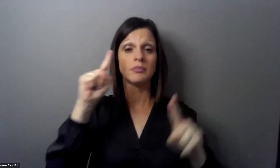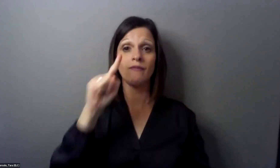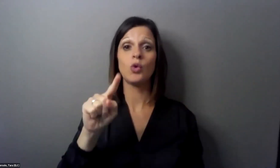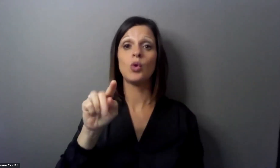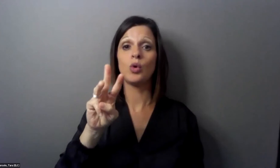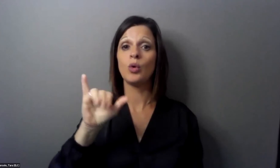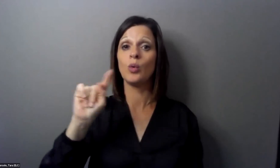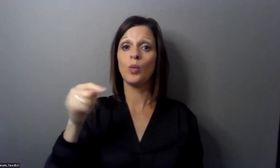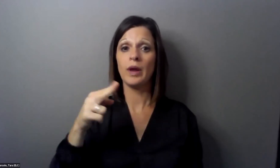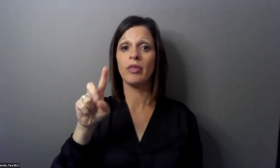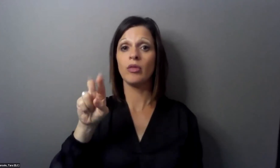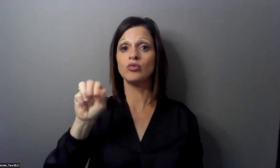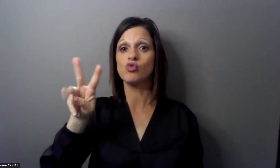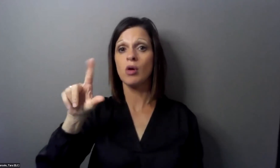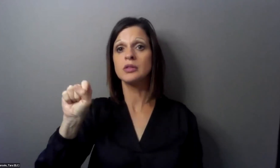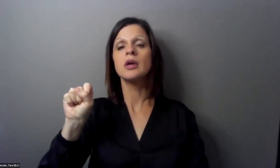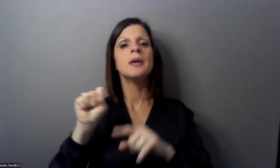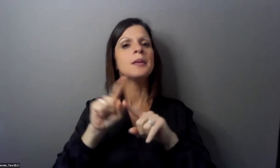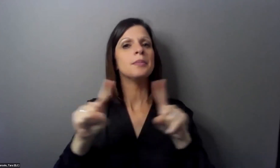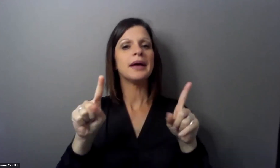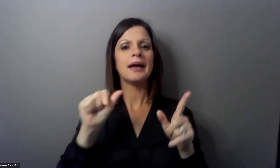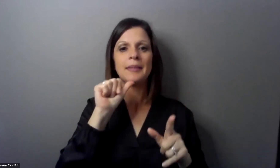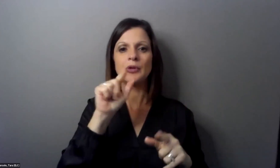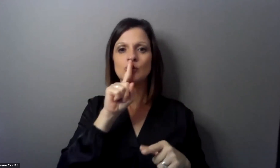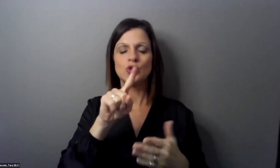they need to be in such a high dose for such a long time.